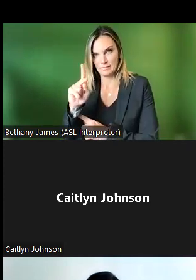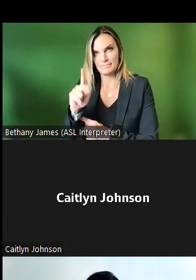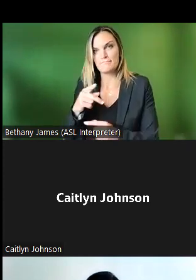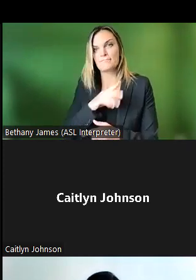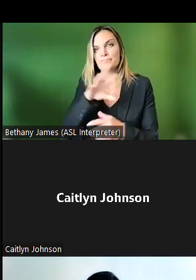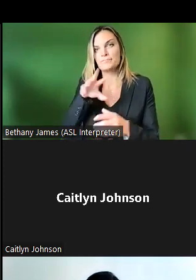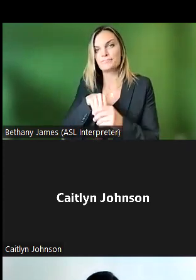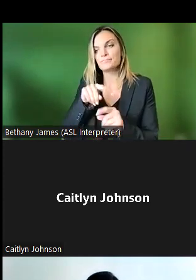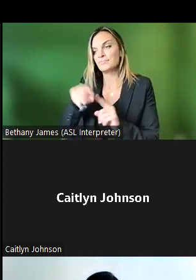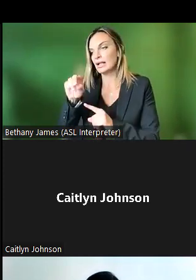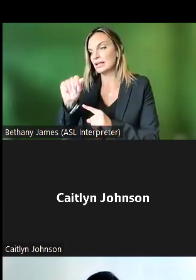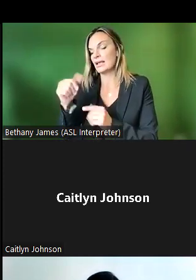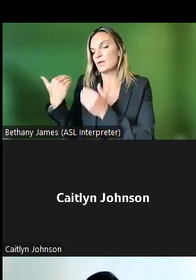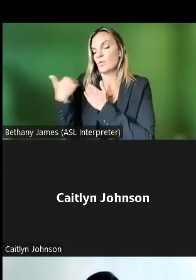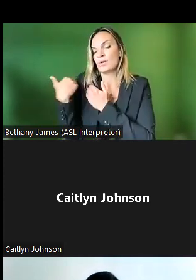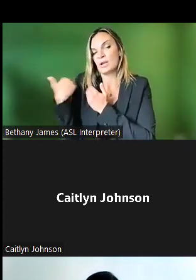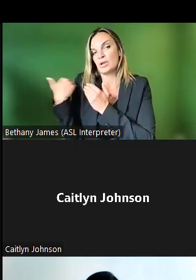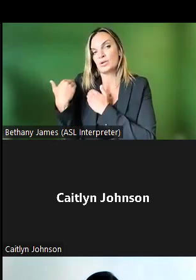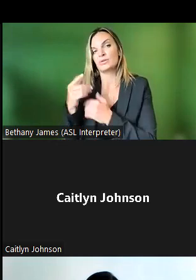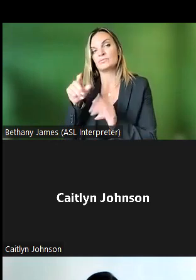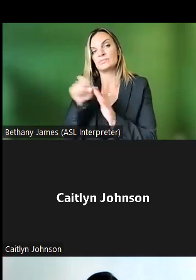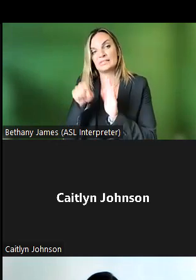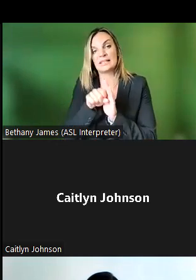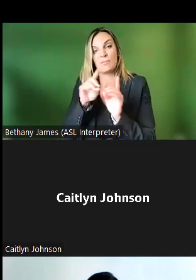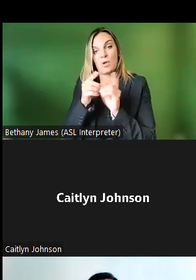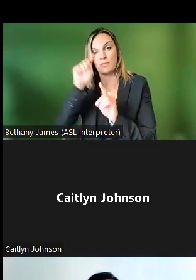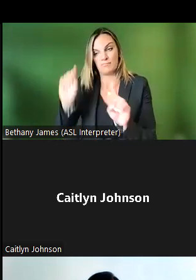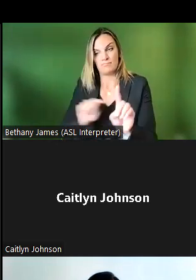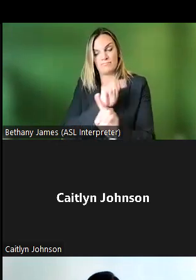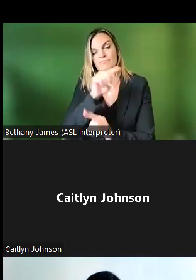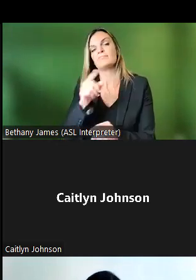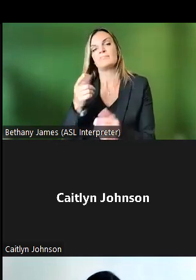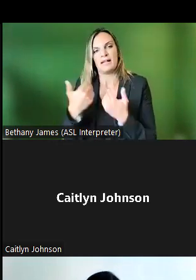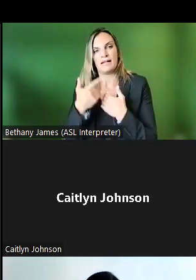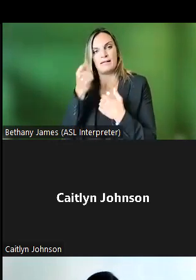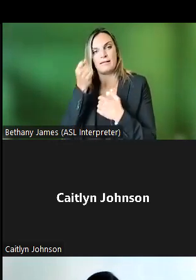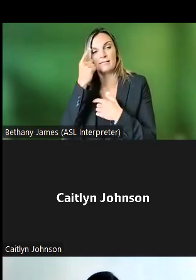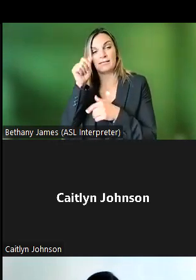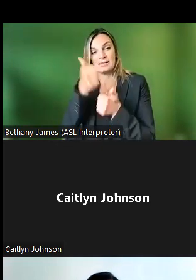coordinators, each state department and the executive branch has at least one person assigned